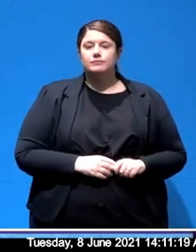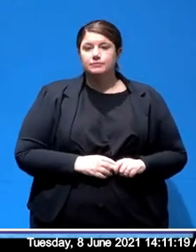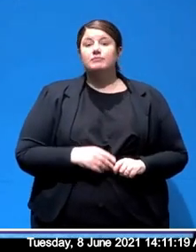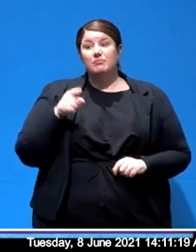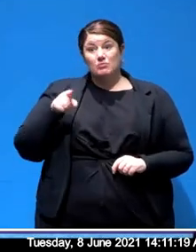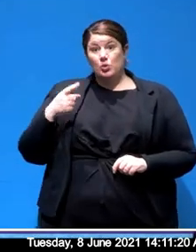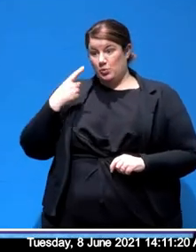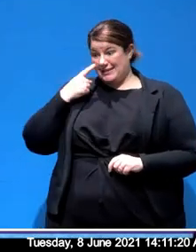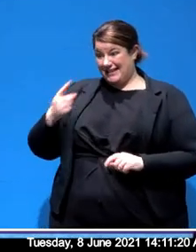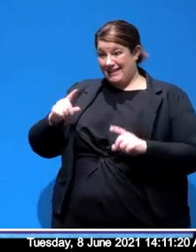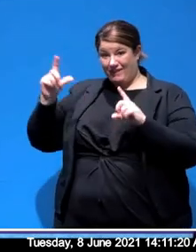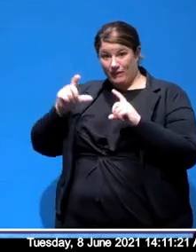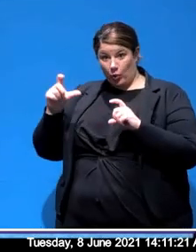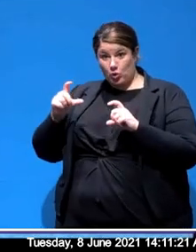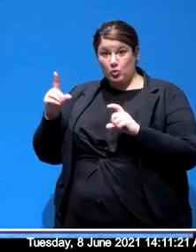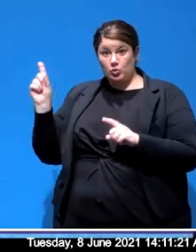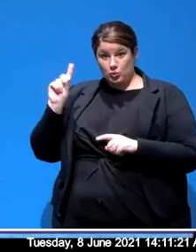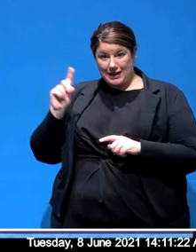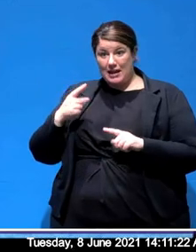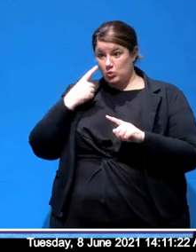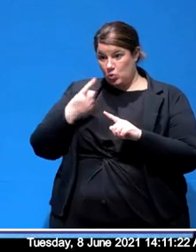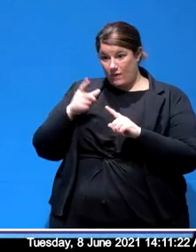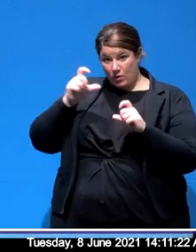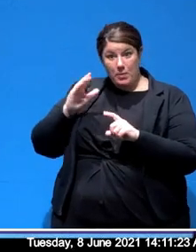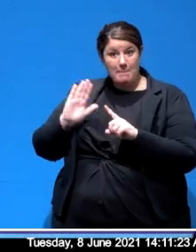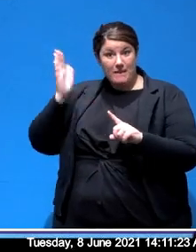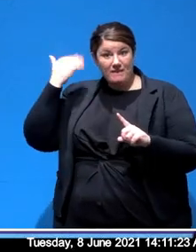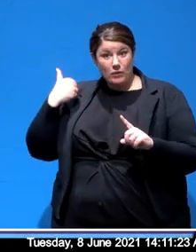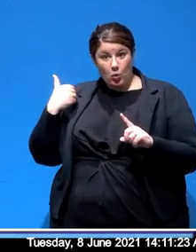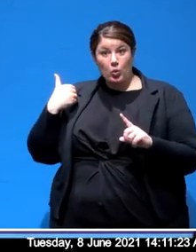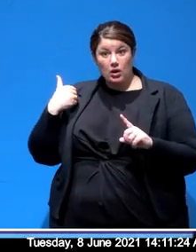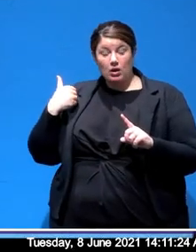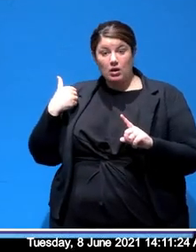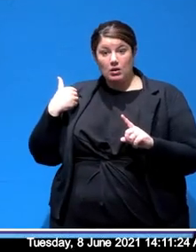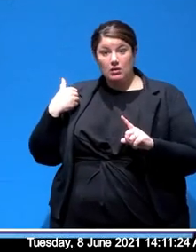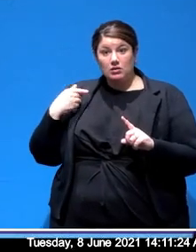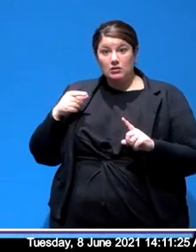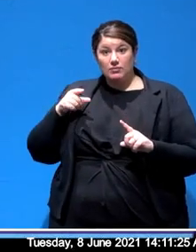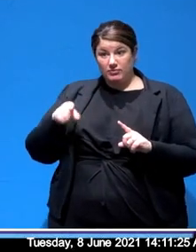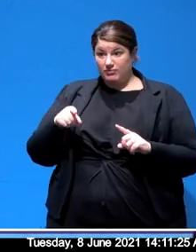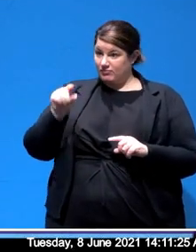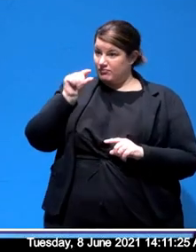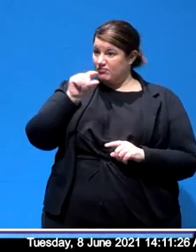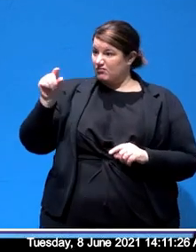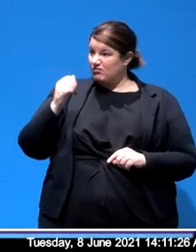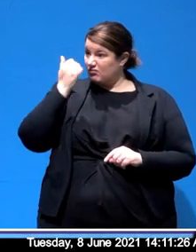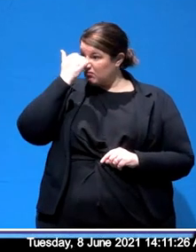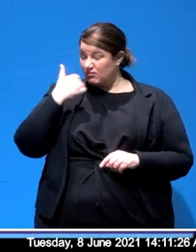have seen and having seen them in the past, would you say that that was correctly categorised as an insignificant injury?